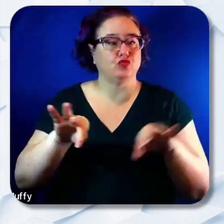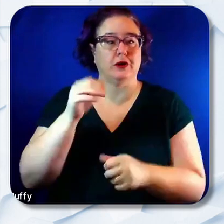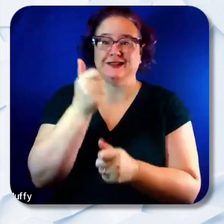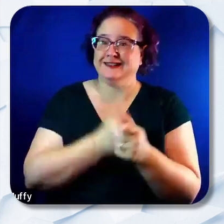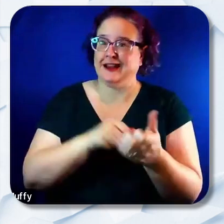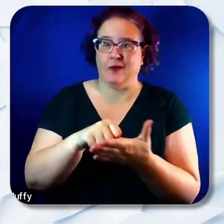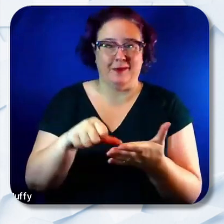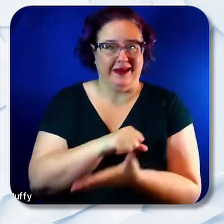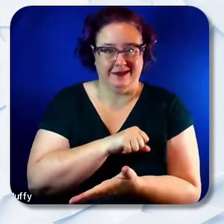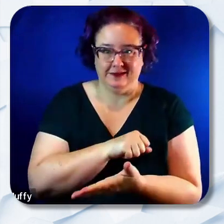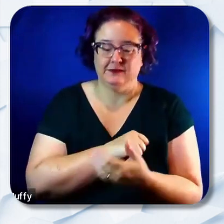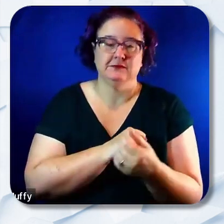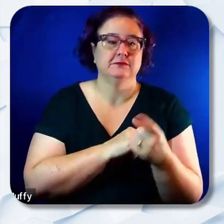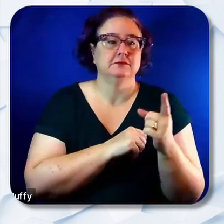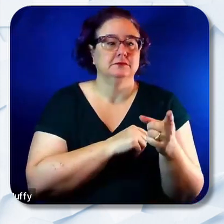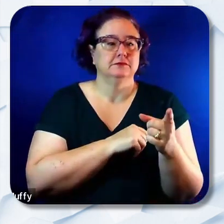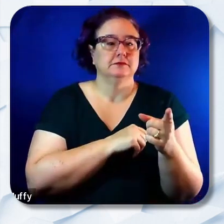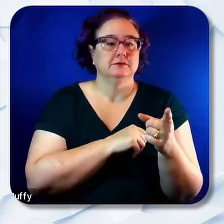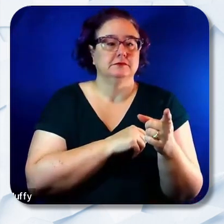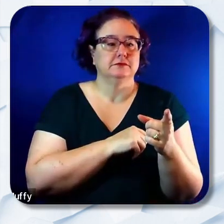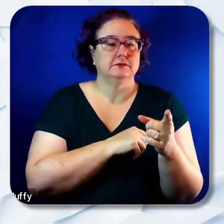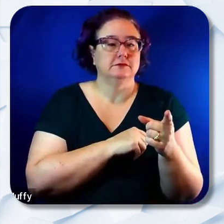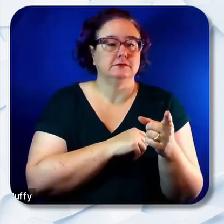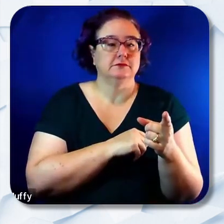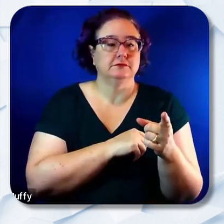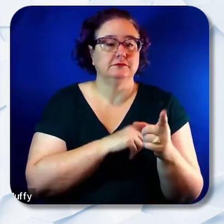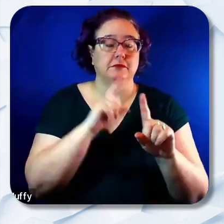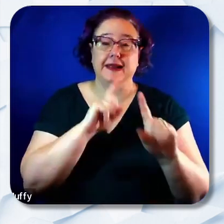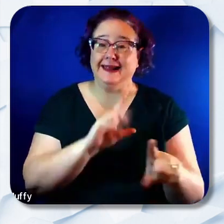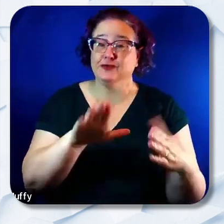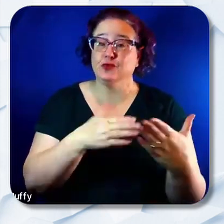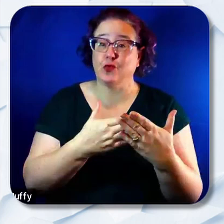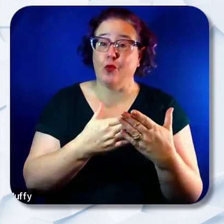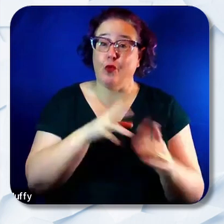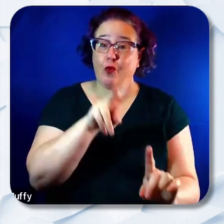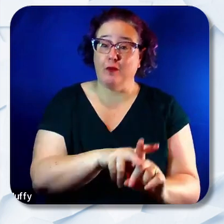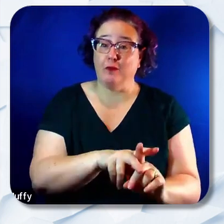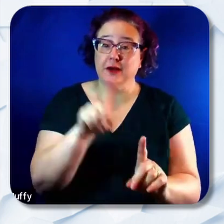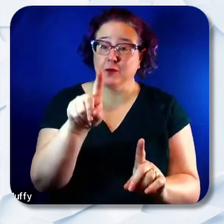These instructions include answer all applicable questions on each page.